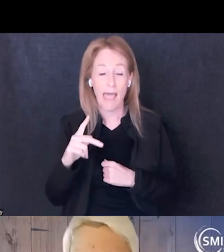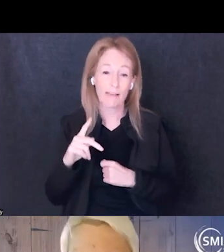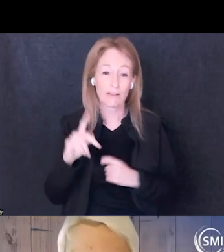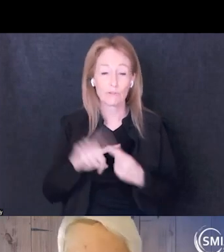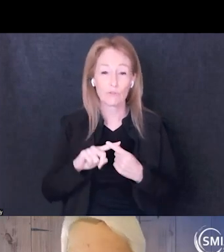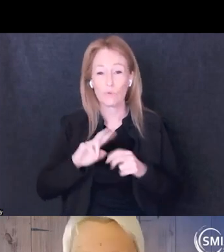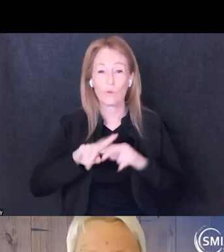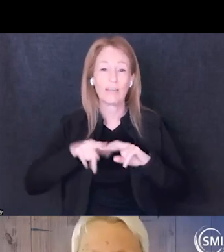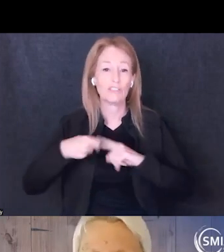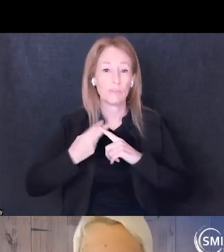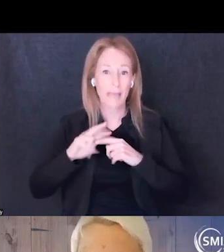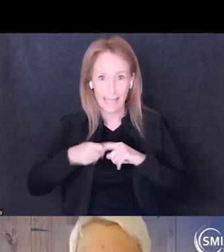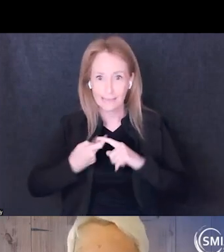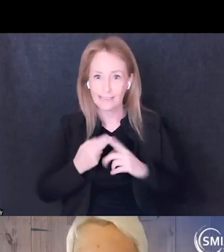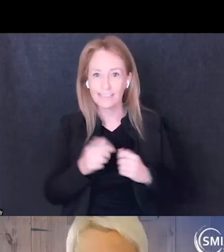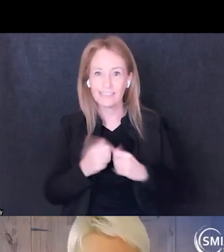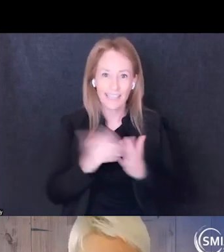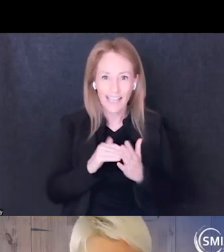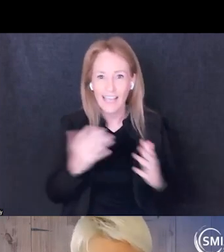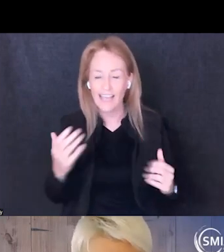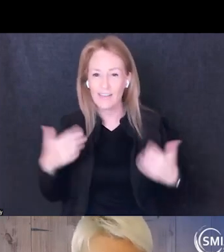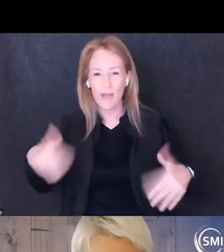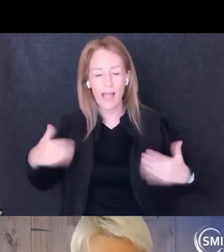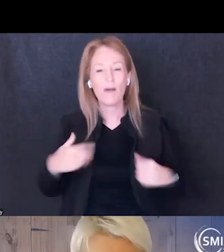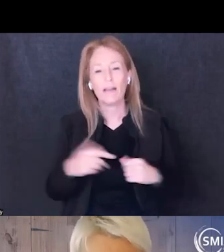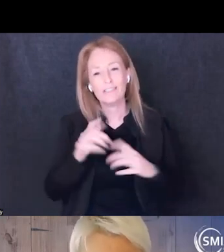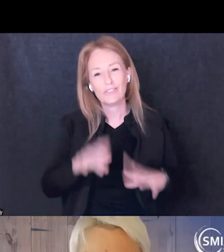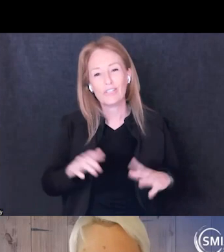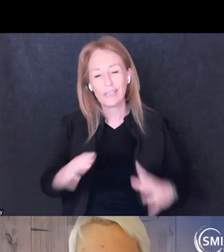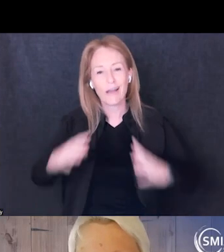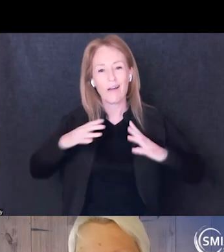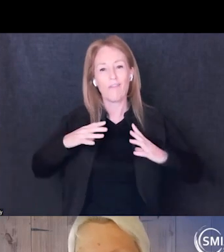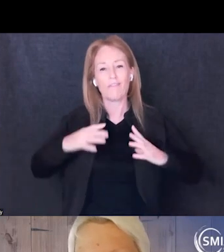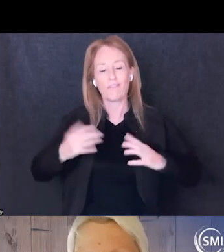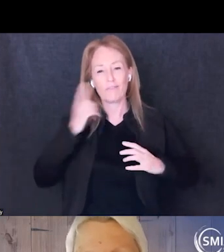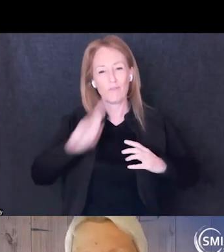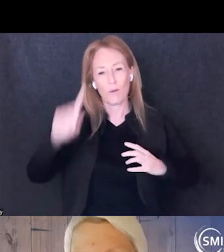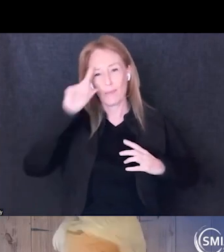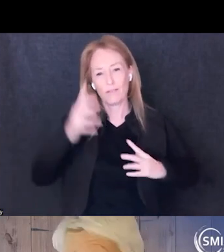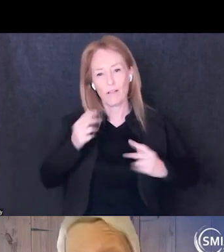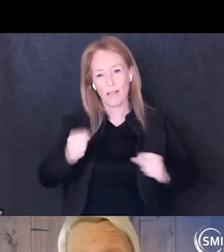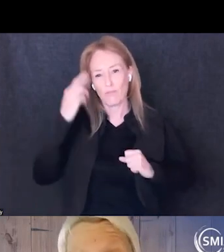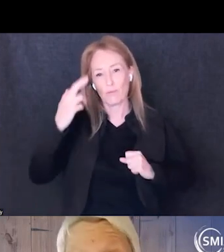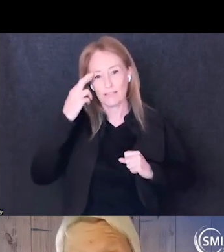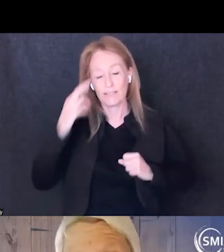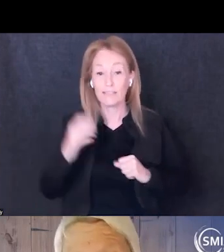SHE SAID I NEED A TAKE A BREAK FOR MY MENTAL HEALTH AND SHE IS COMING BACK WITH A VENGEANCE.